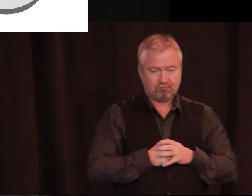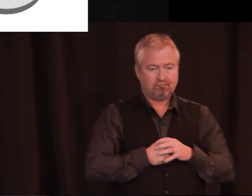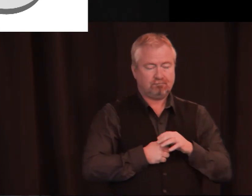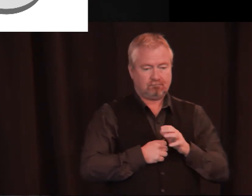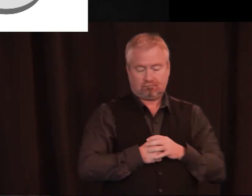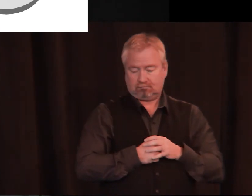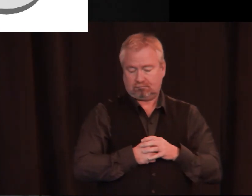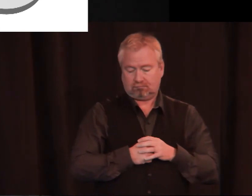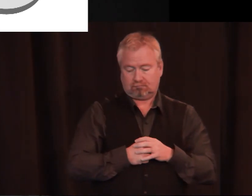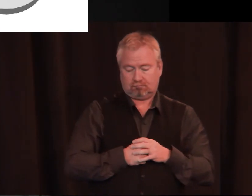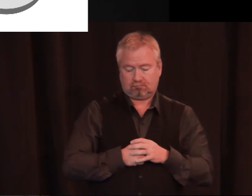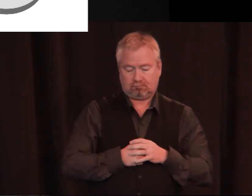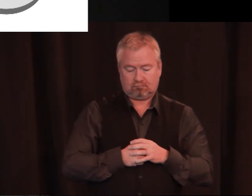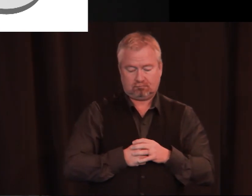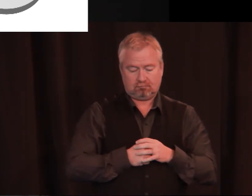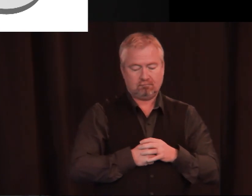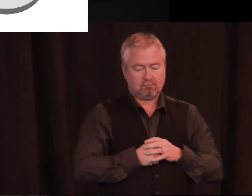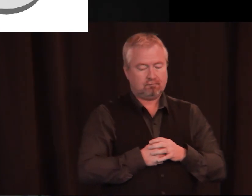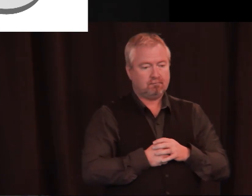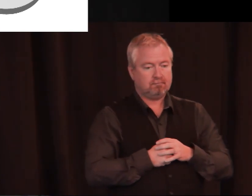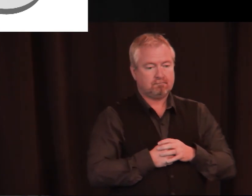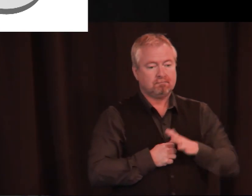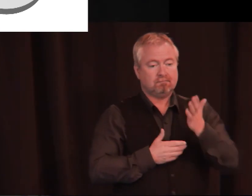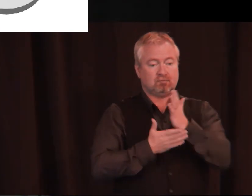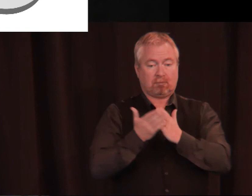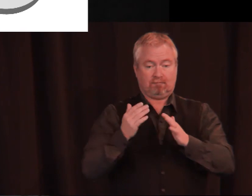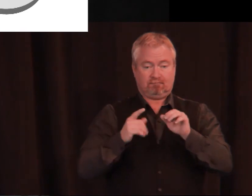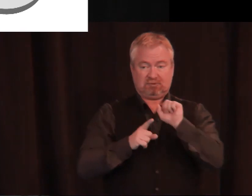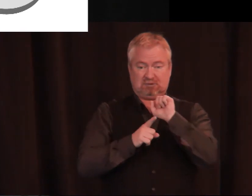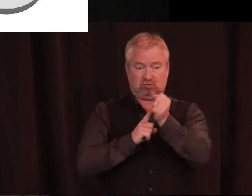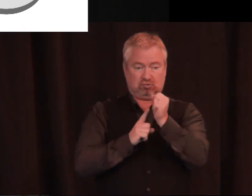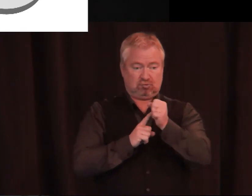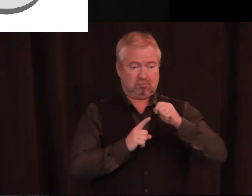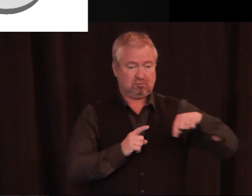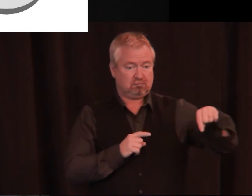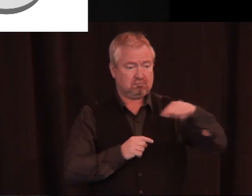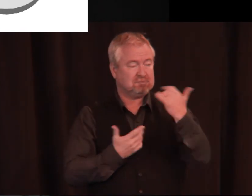And some of the situations that were outside the home, might have been at day care,